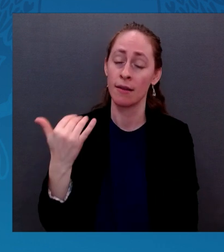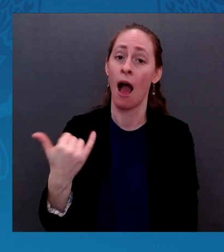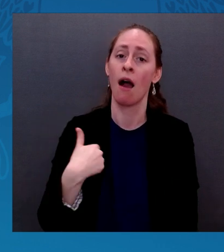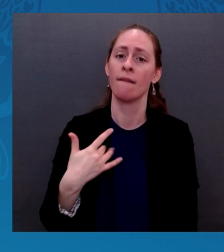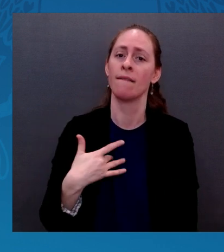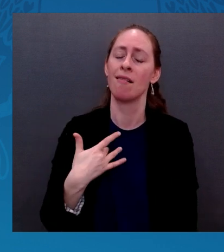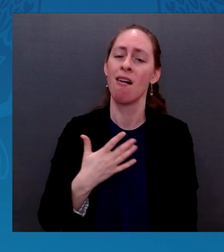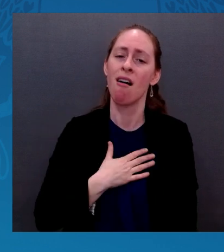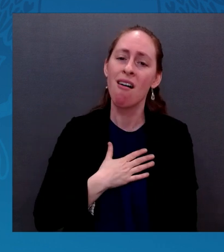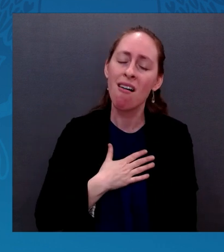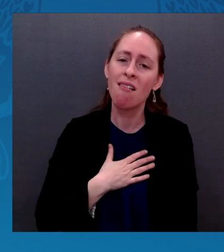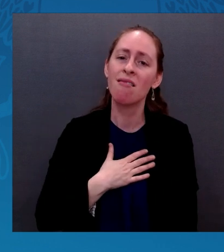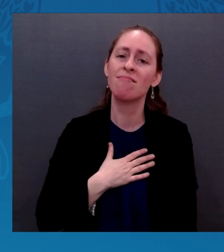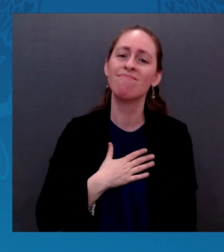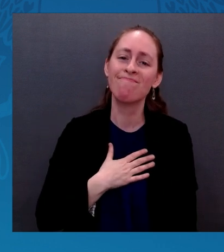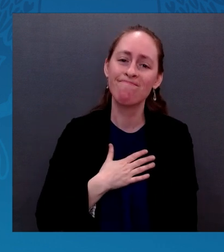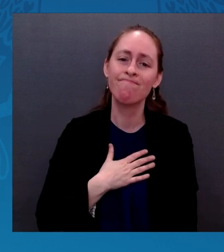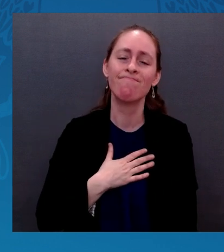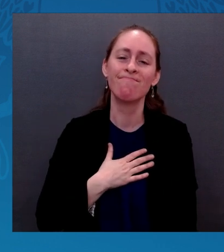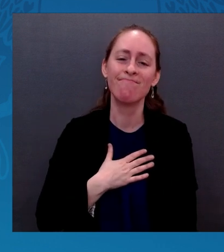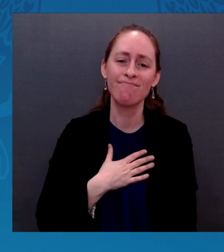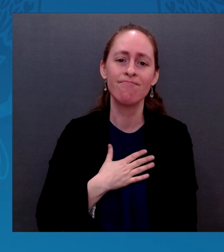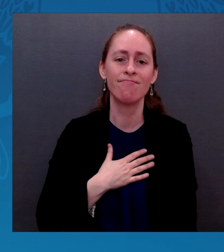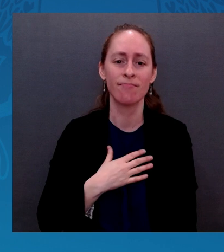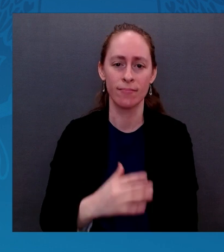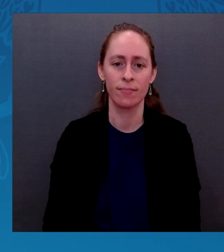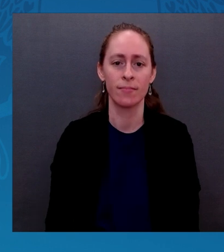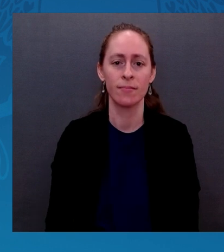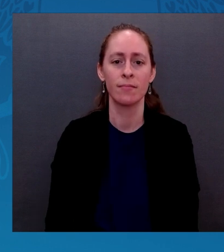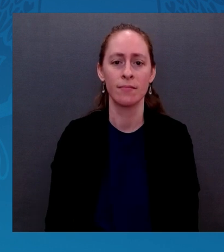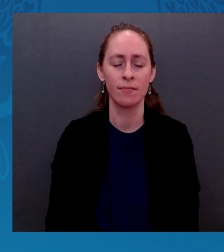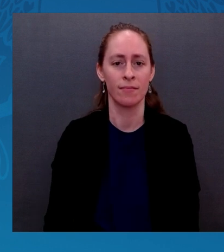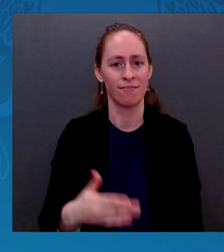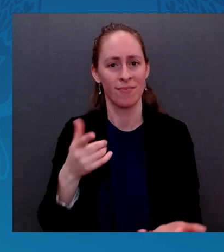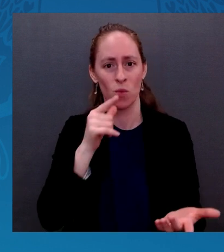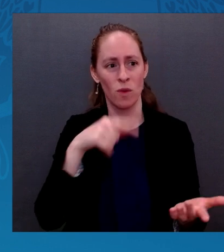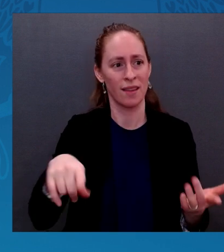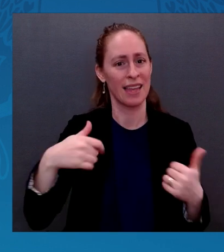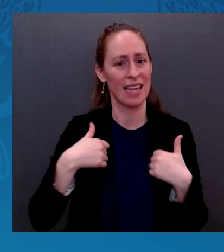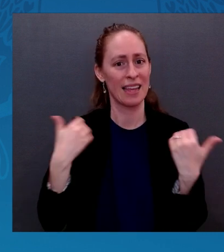and my home as a family home. So there's always a generation that's there